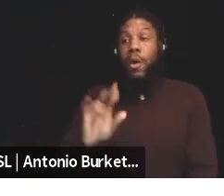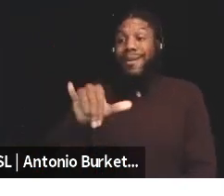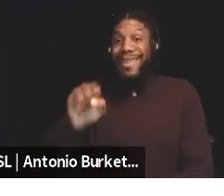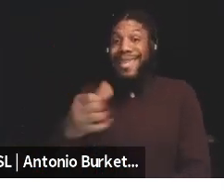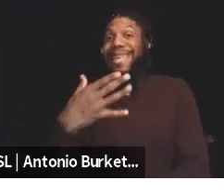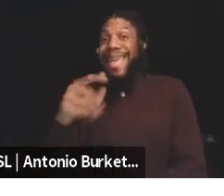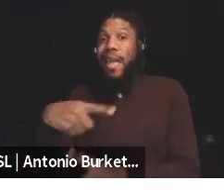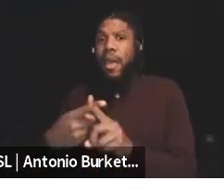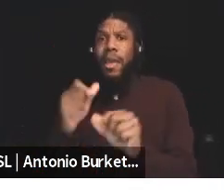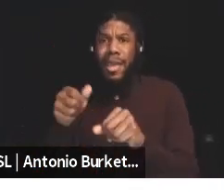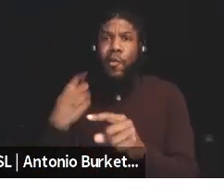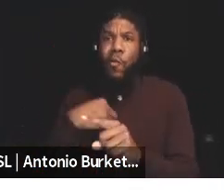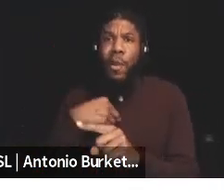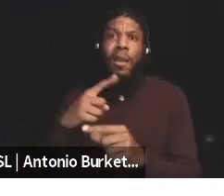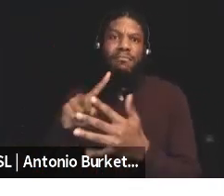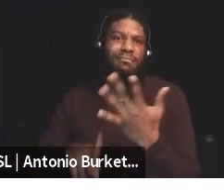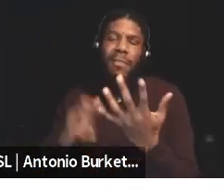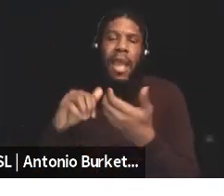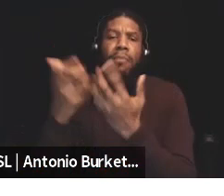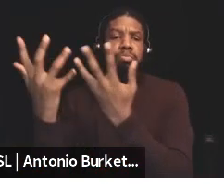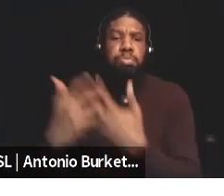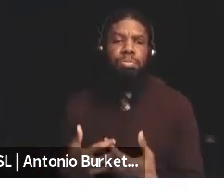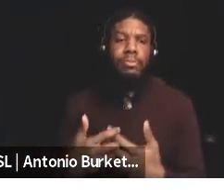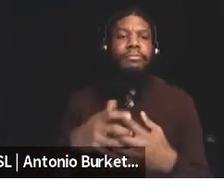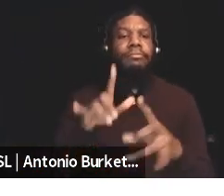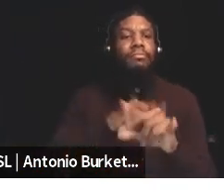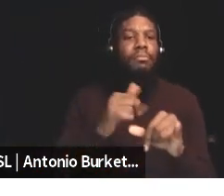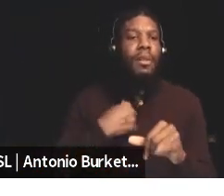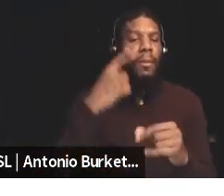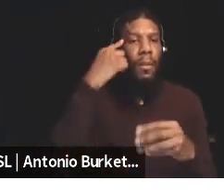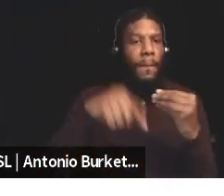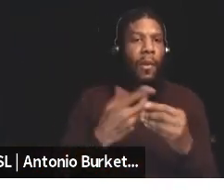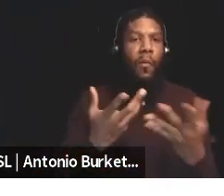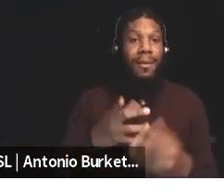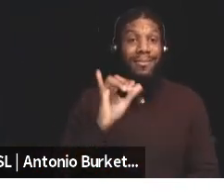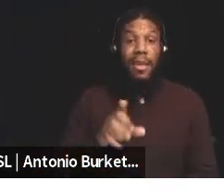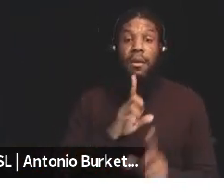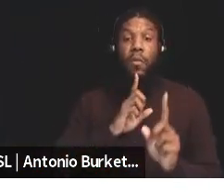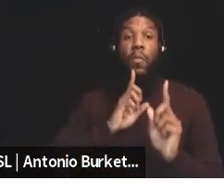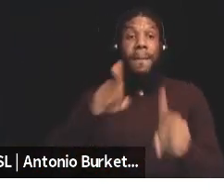what I was also thinking about is the way that even that response can also be a collaboration.